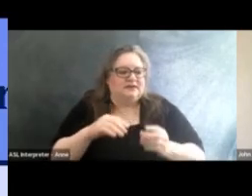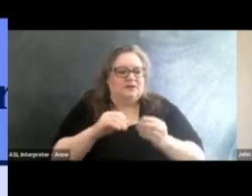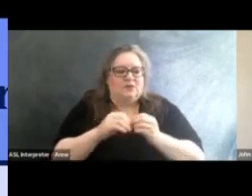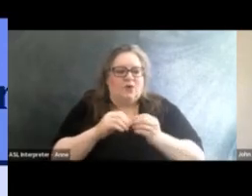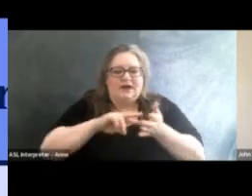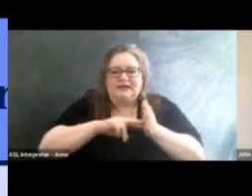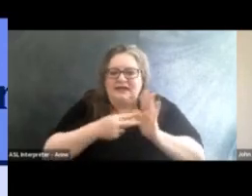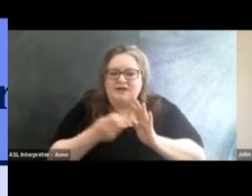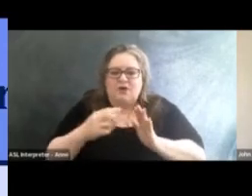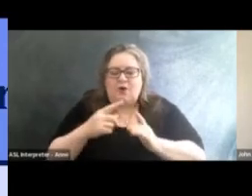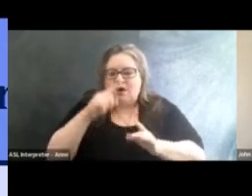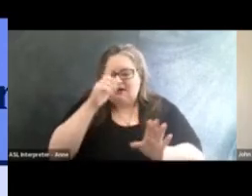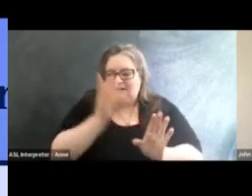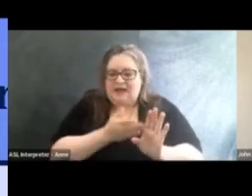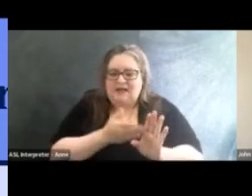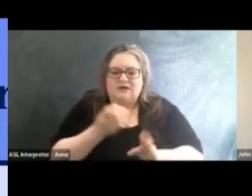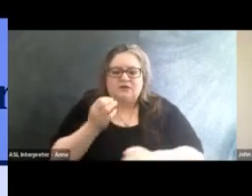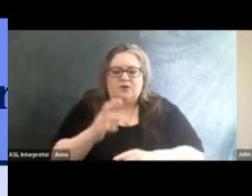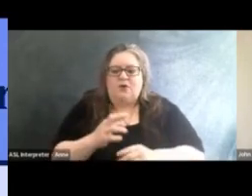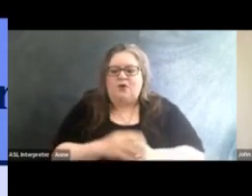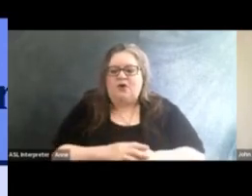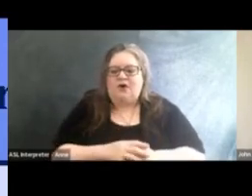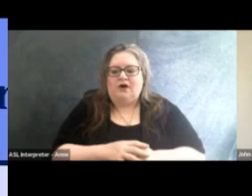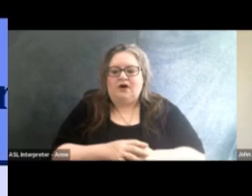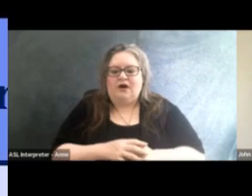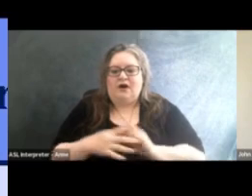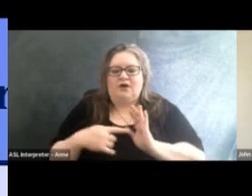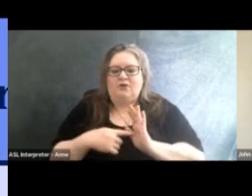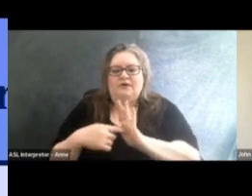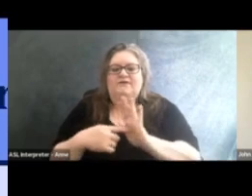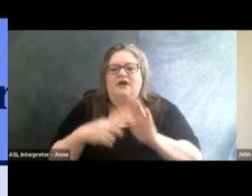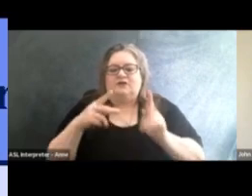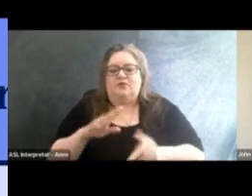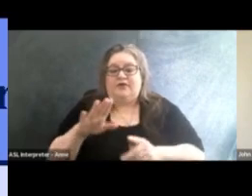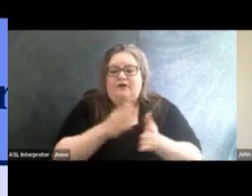or psychological or a reflection of a person's motivation, rather